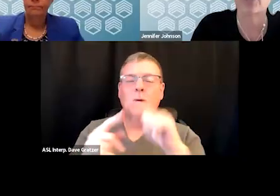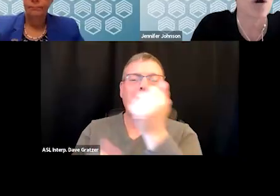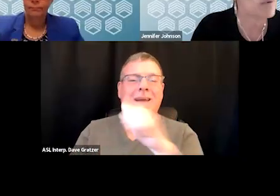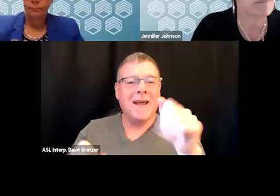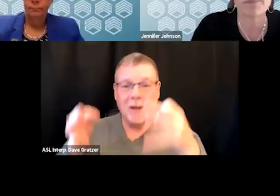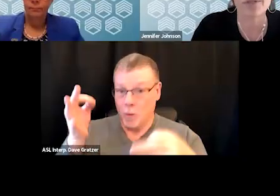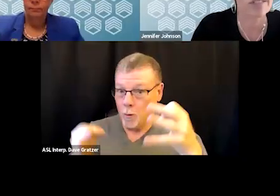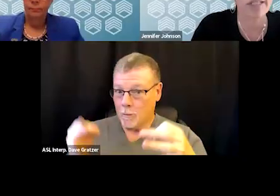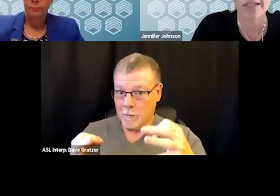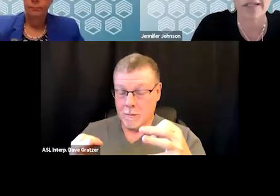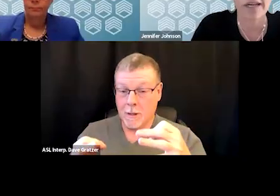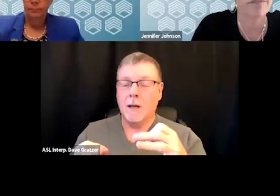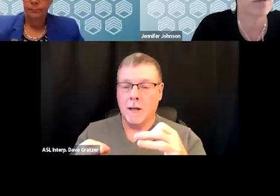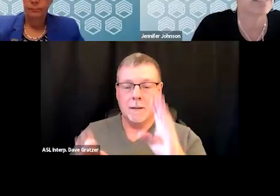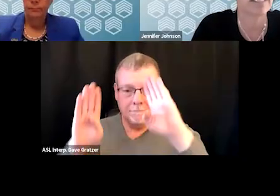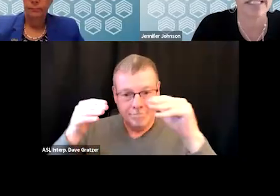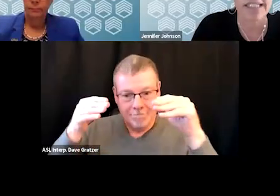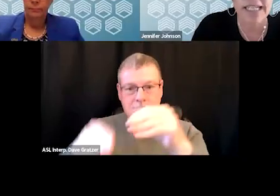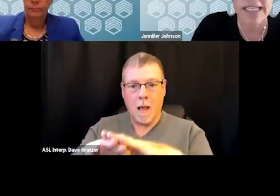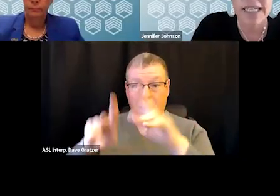We should always be person-centered and focused on dignity.